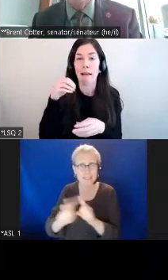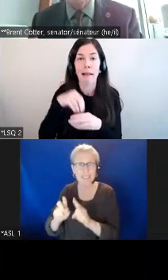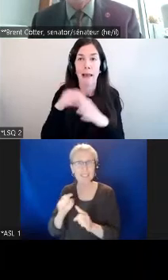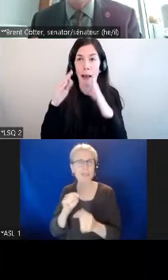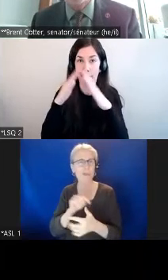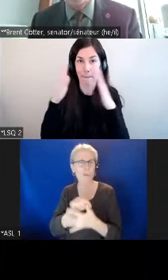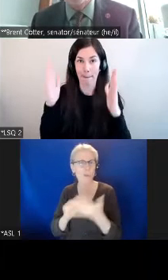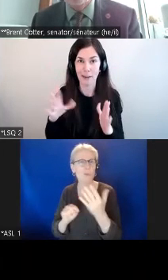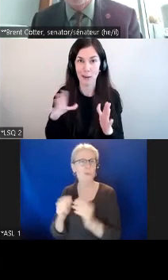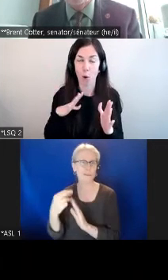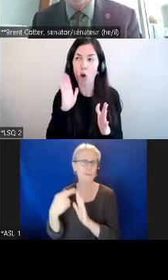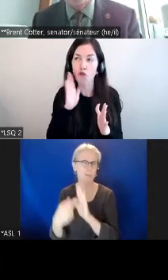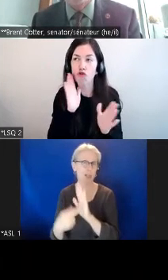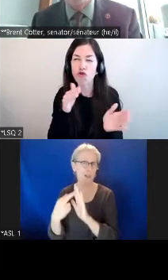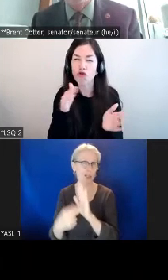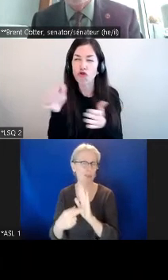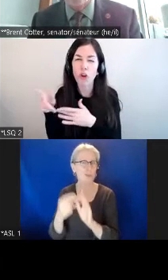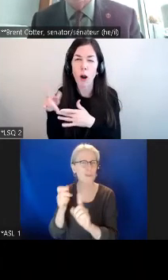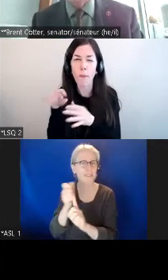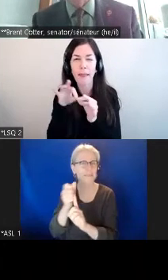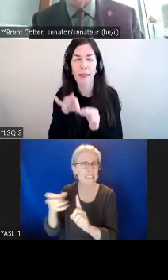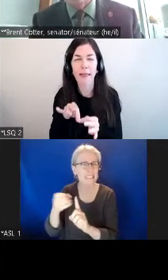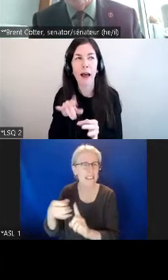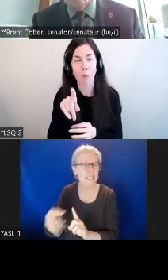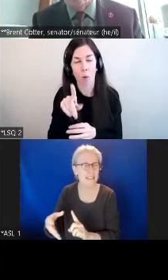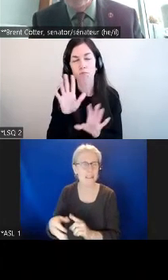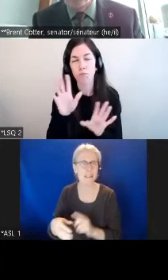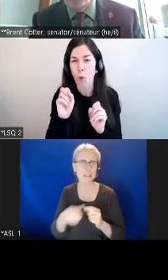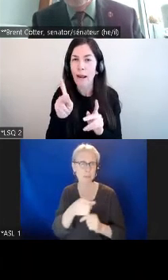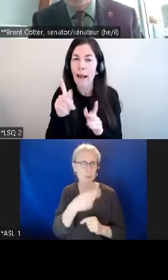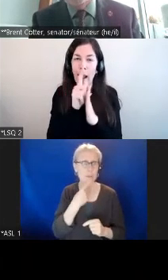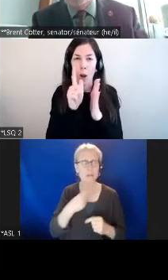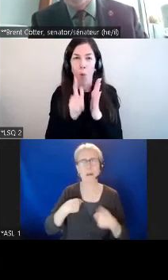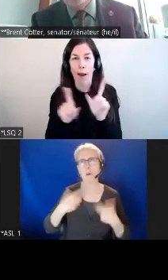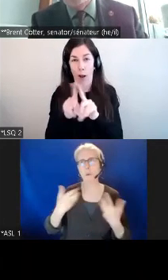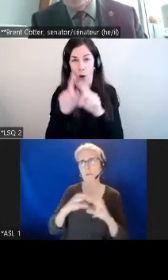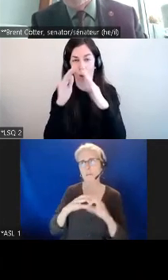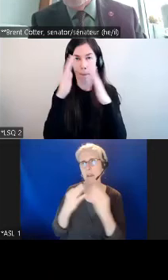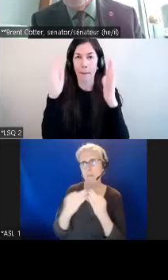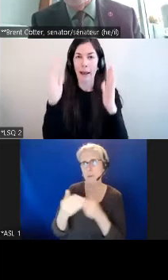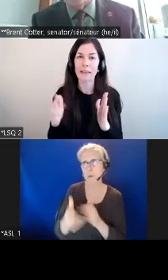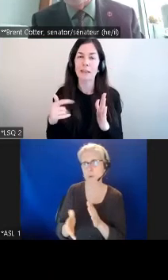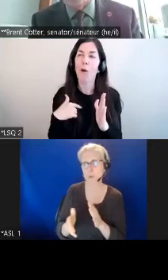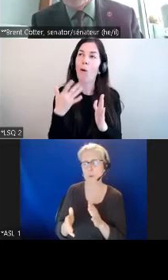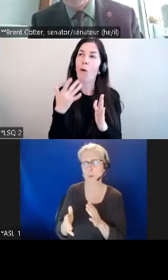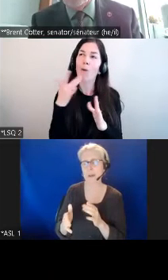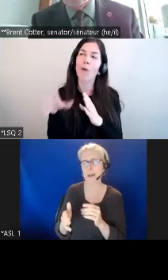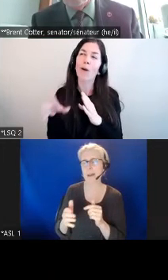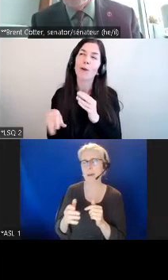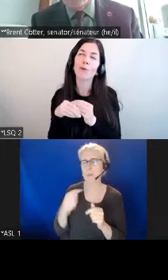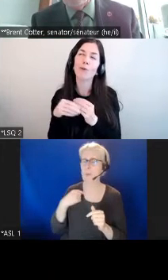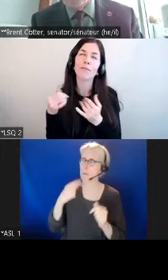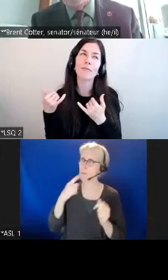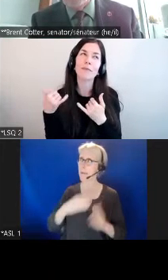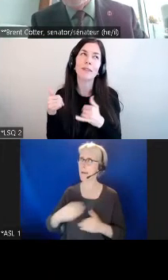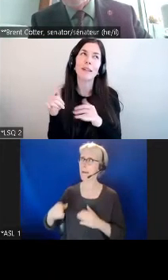WHAT I WOULD LIKE IS A FAMILY ROOM, BUT I WOULD LIKE IT BIGGER THAN WE WERE PLANNING. SO I WOULD